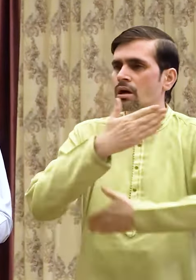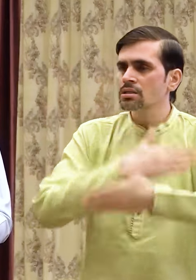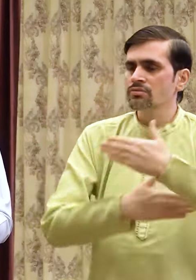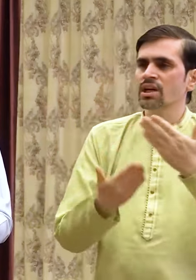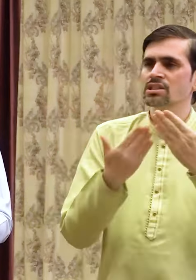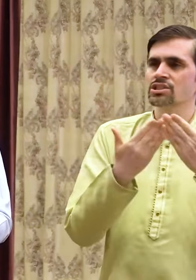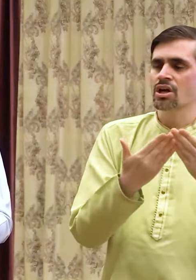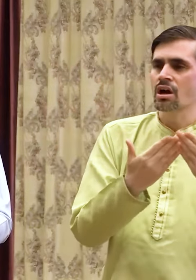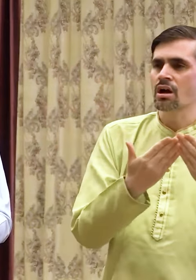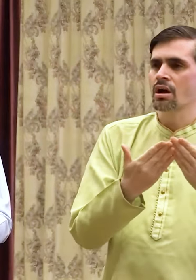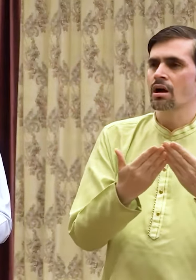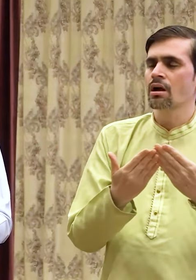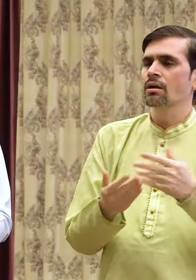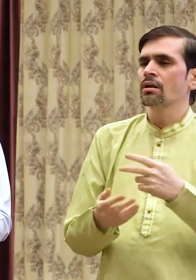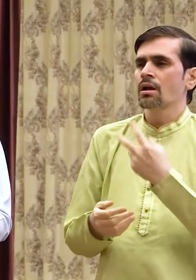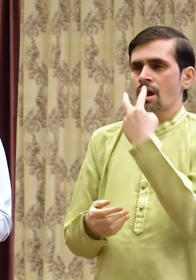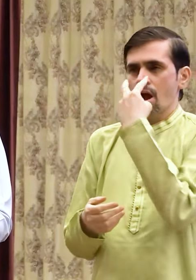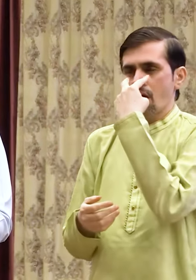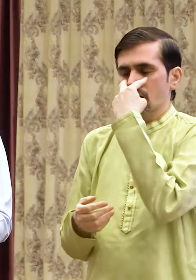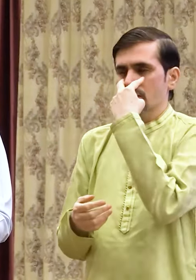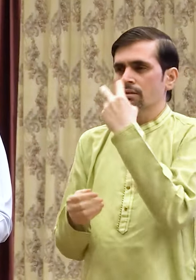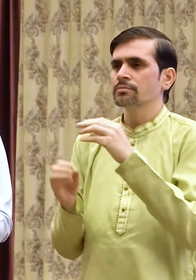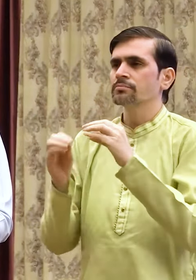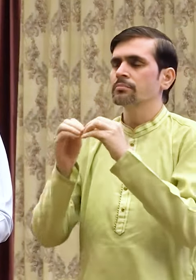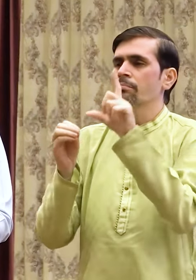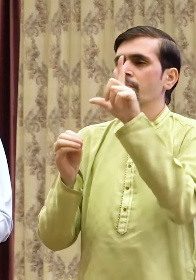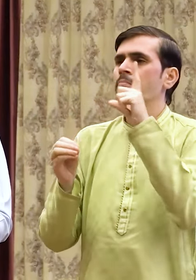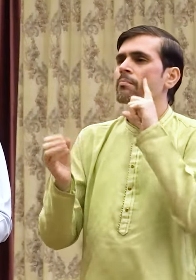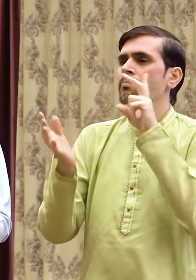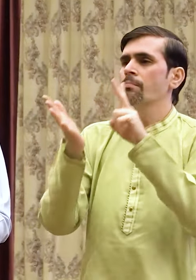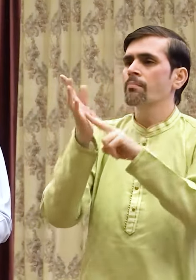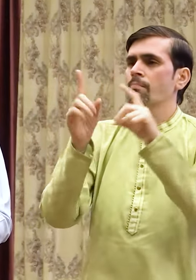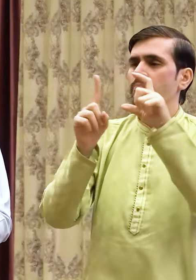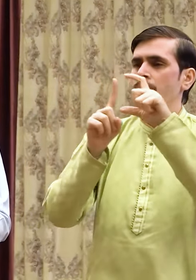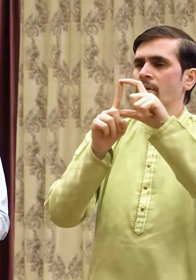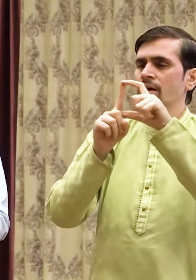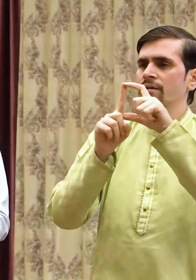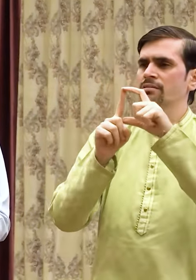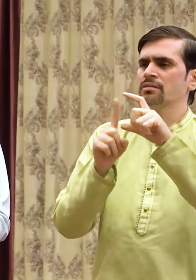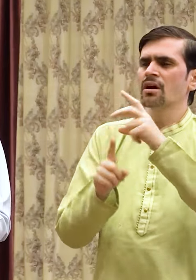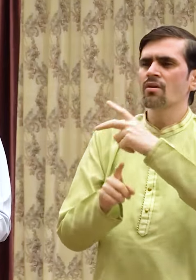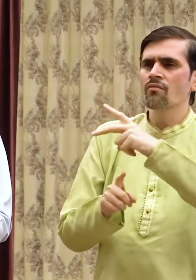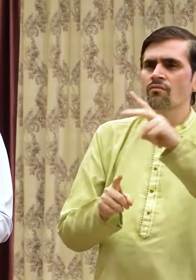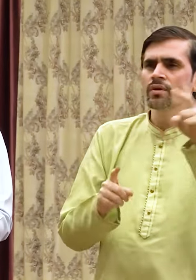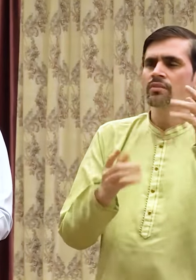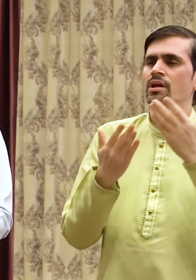or blindness. All these various schools,